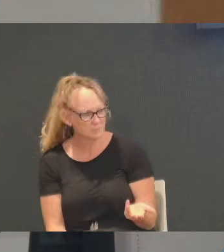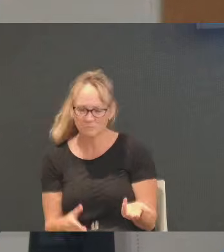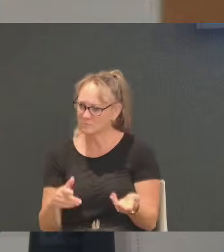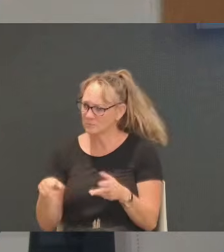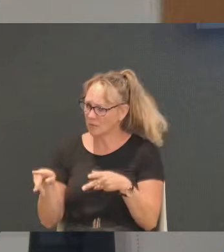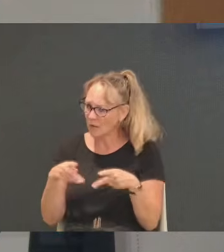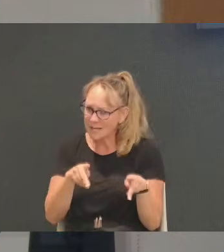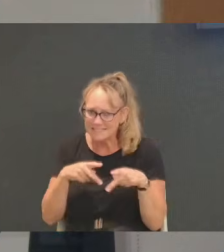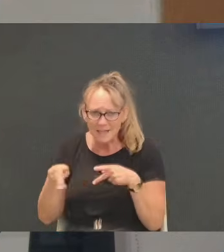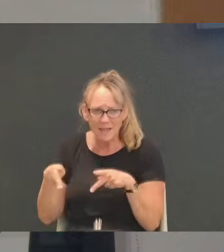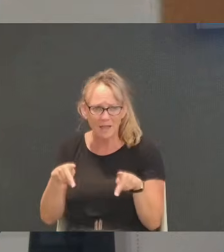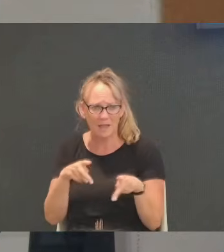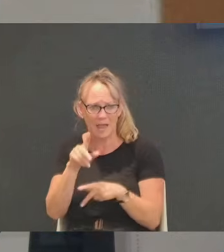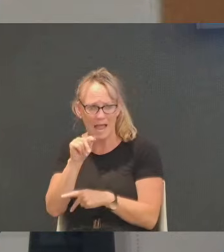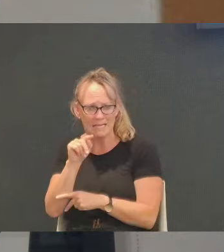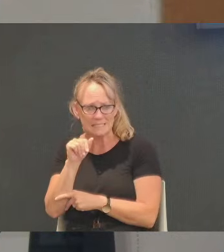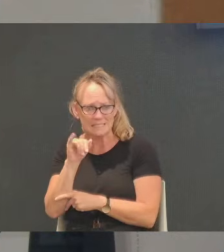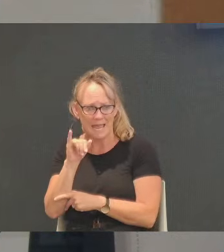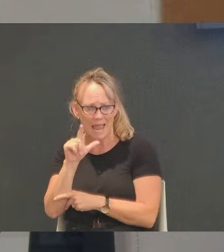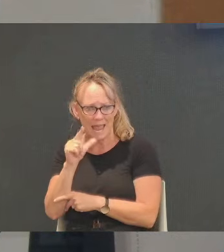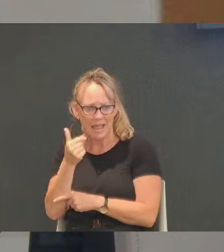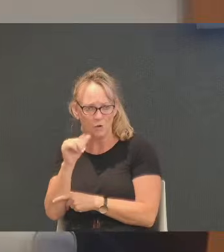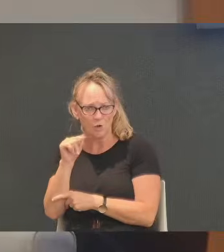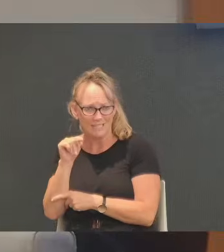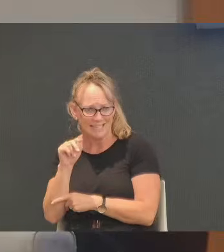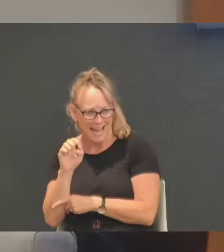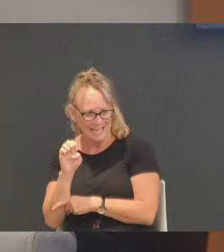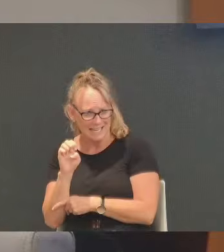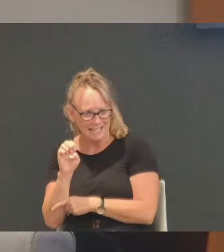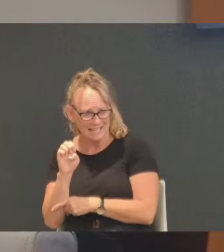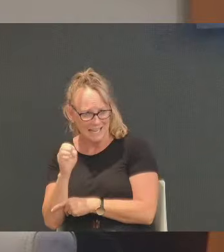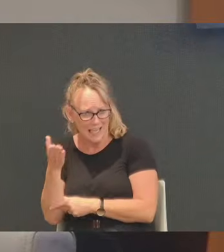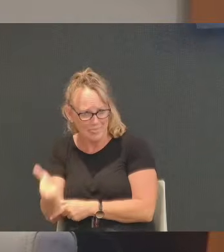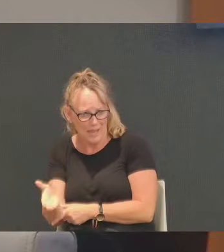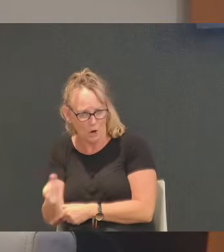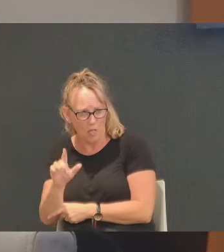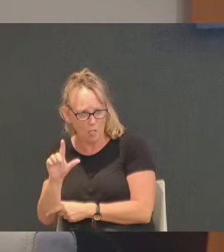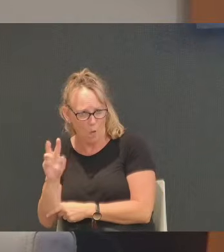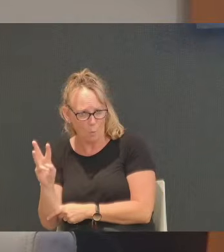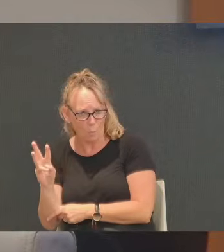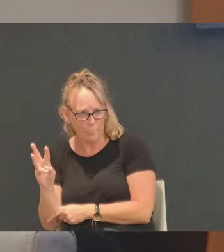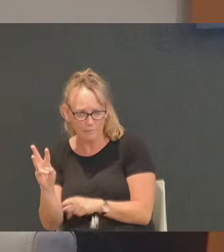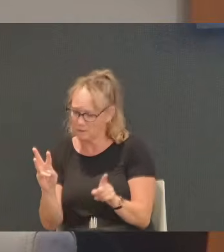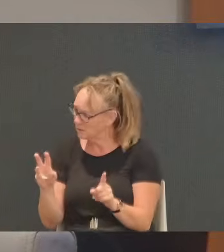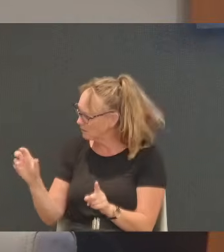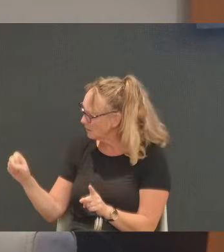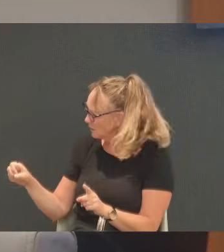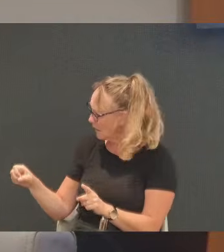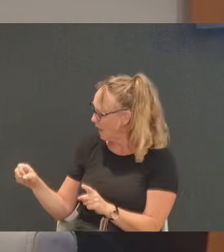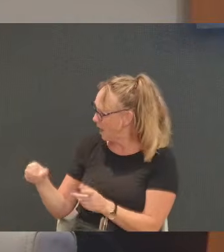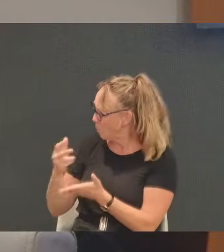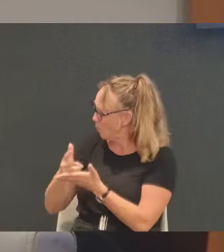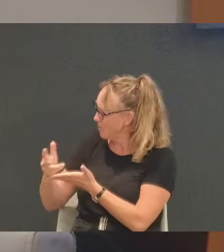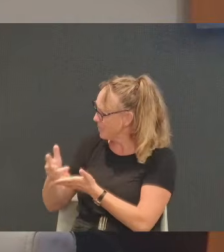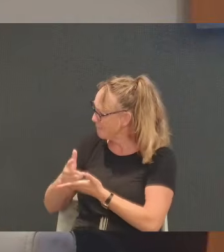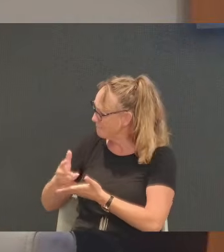Longworth Hall there? There they do tailgating. Well, this this will continue to make that that